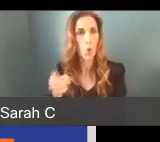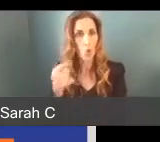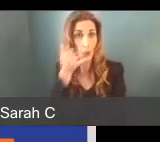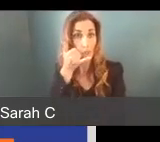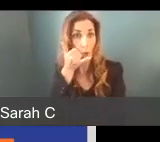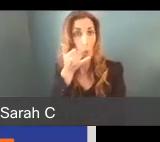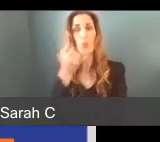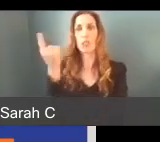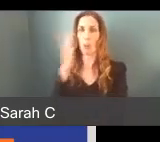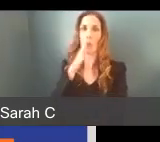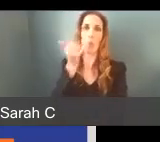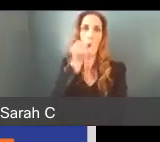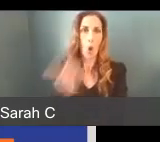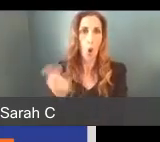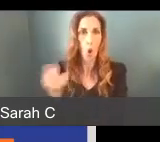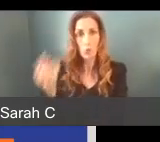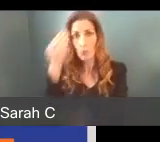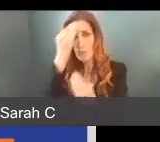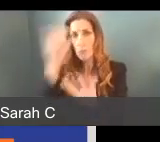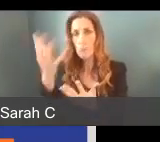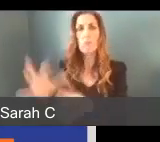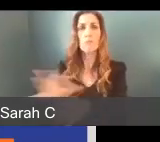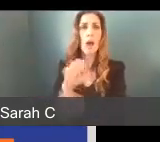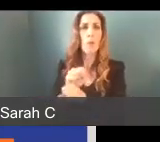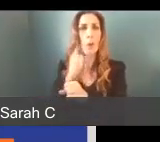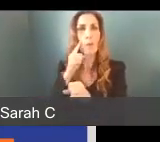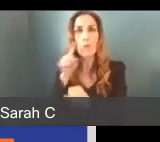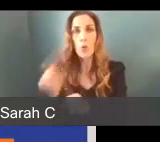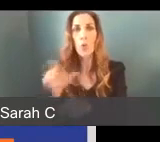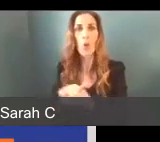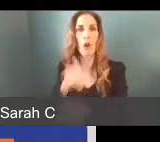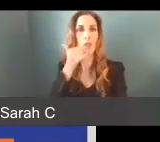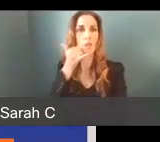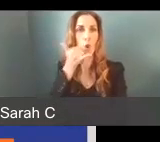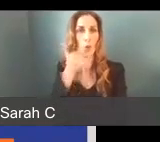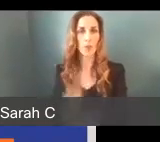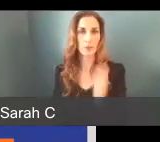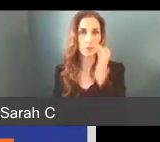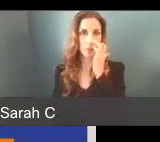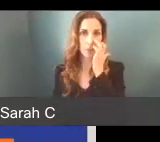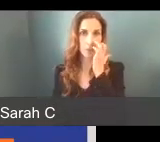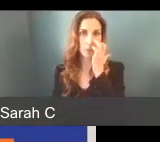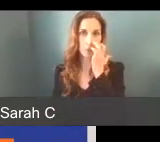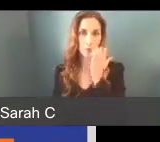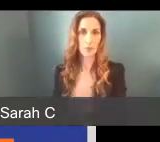and book that appointment slot for them over the phone. There's no need for callers to have a valid